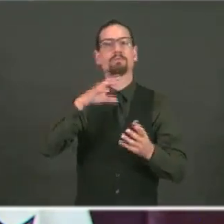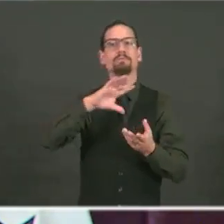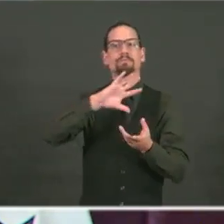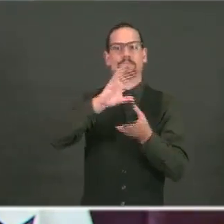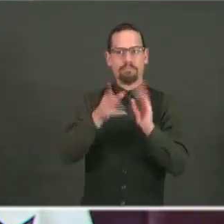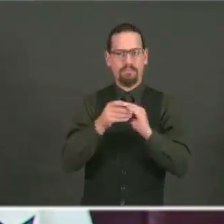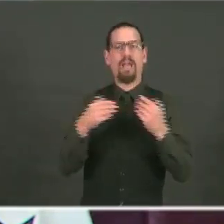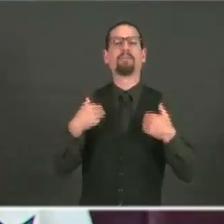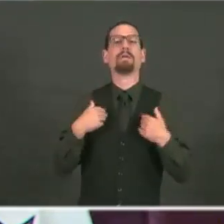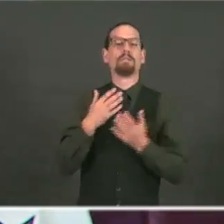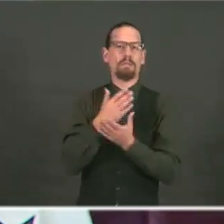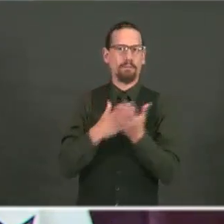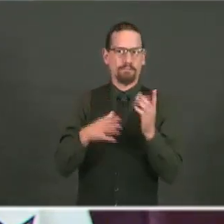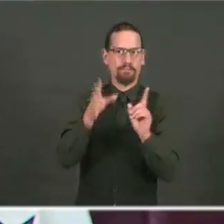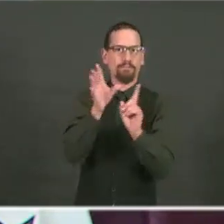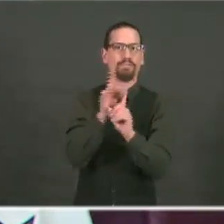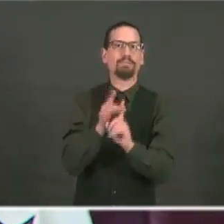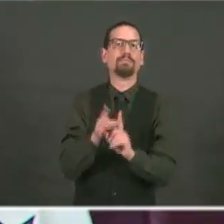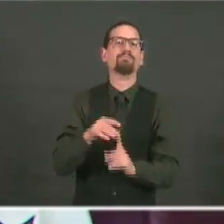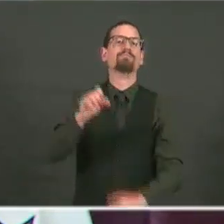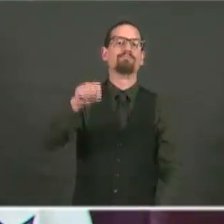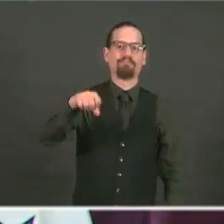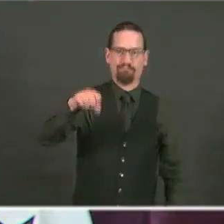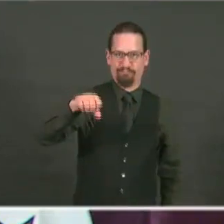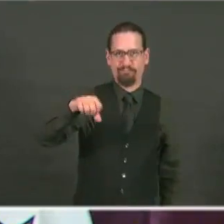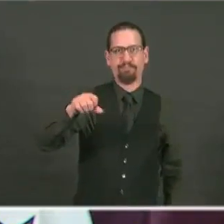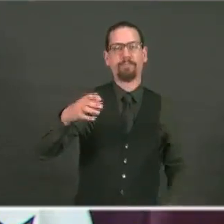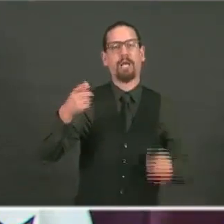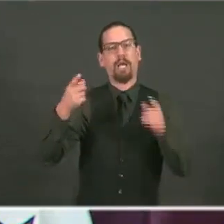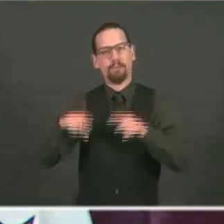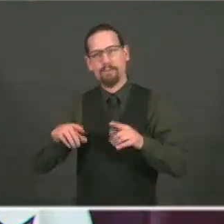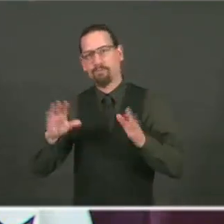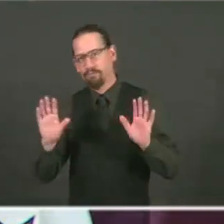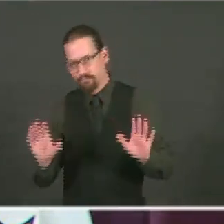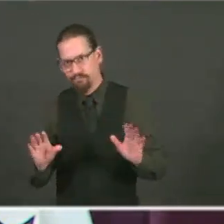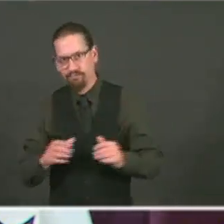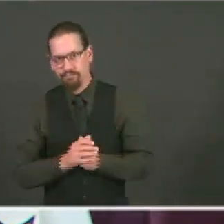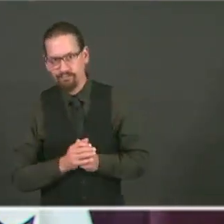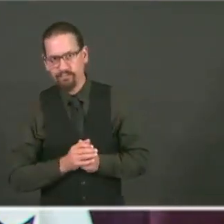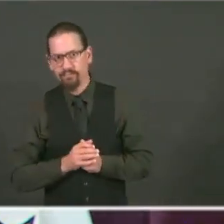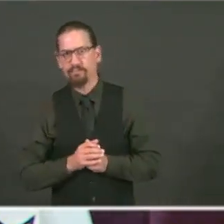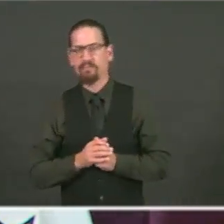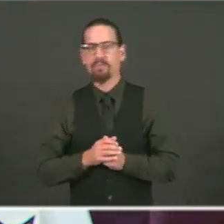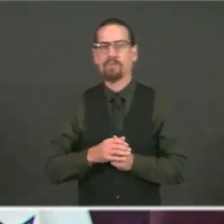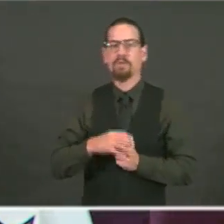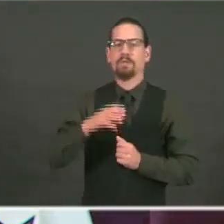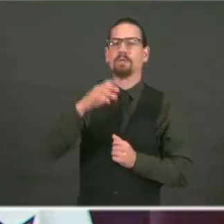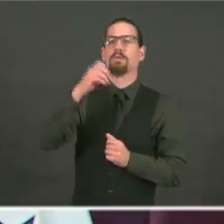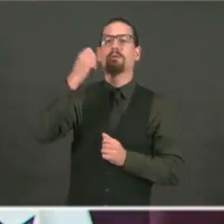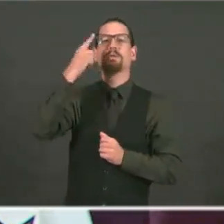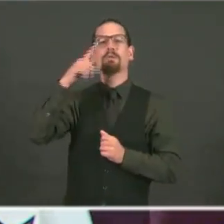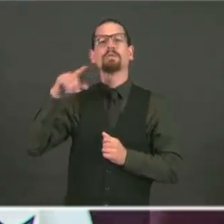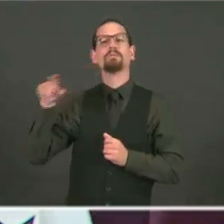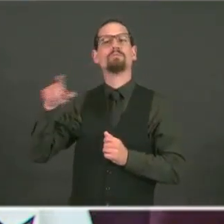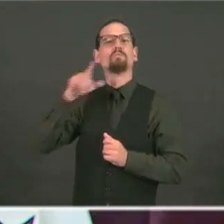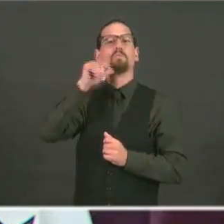A STAY-AT-HOME ORDER WAS ISSUED FOR ALL STUDENTS. ALL STUDENTS ON AND OFF CAMPUS HAVE BEEN DIRECTED TO STAY AT